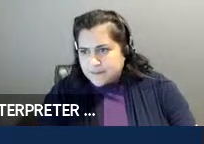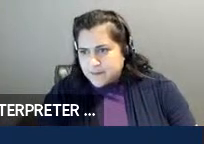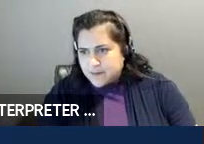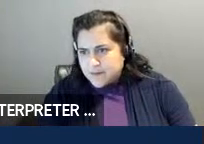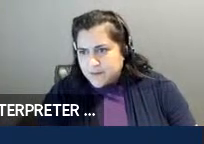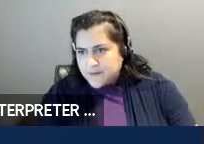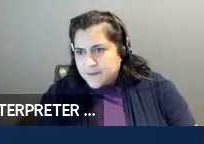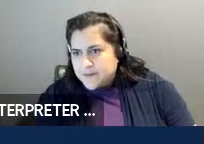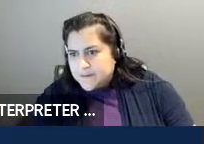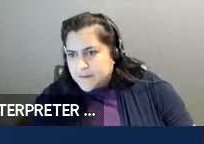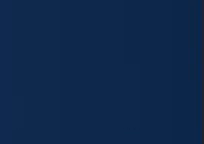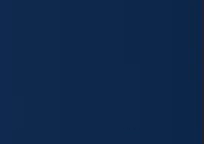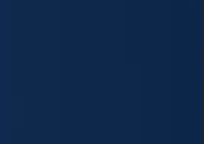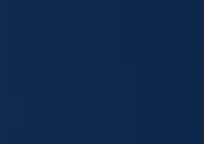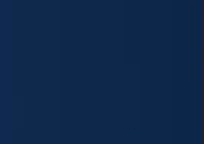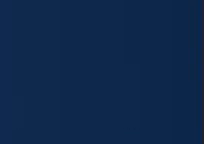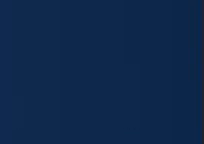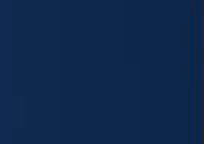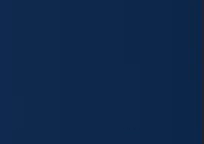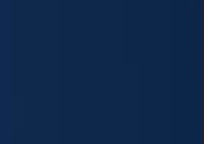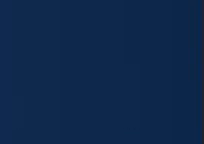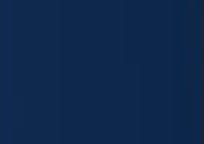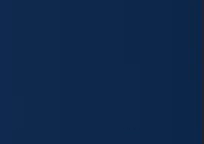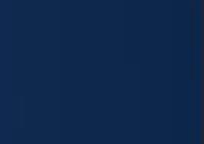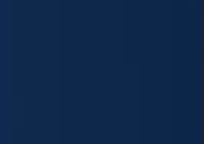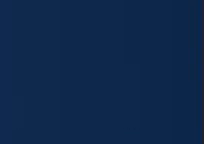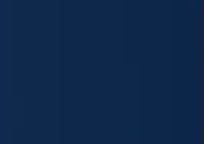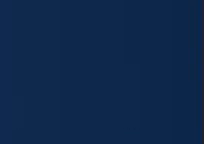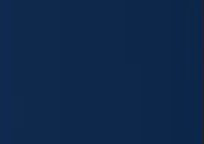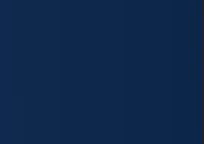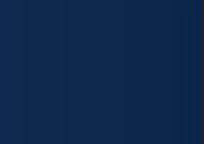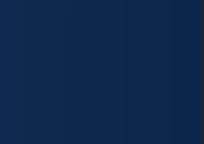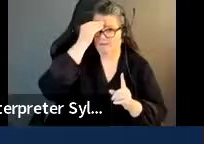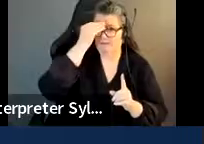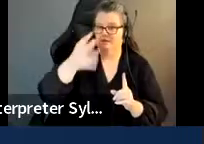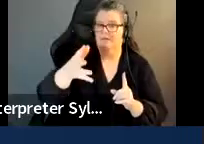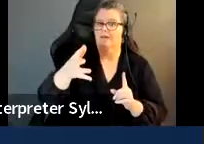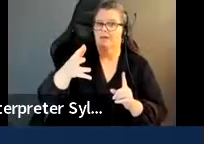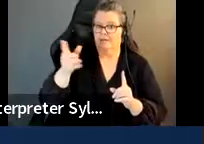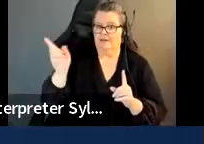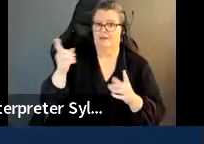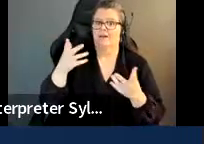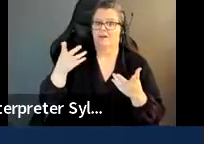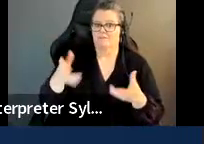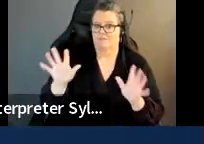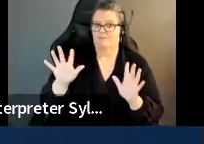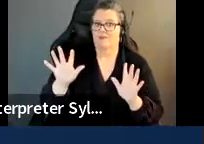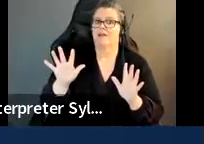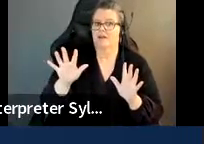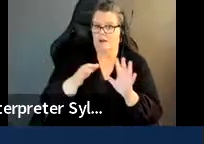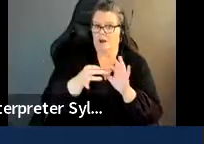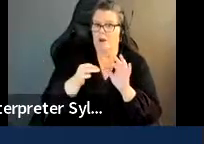Wendy Marshall: Bobby, we do have someone in the comment chat that has asked to talk, Kathleen Collins.